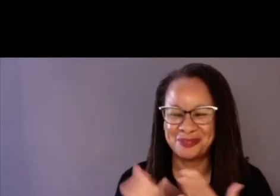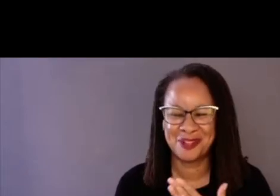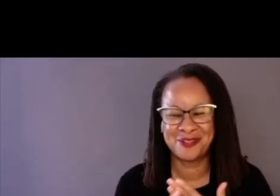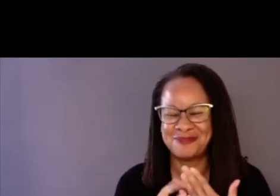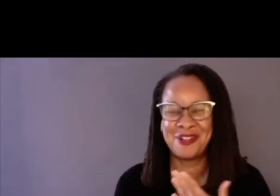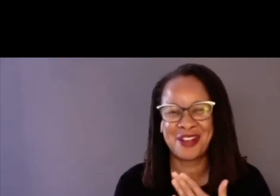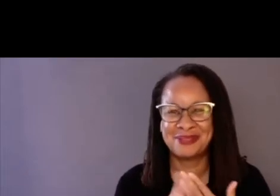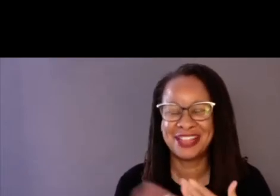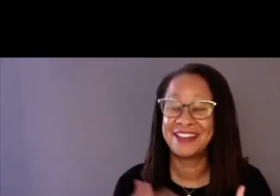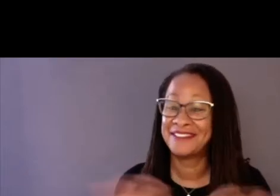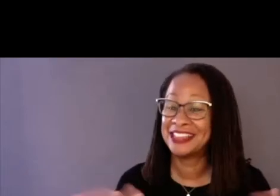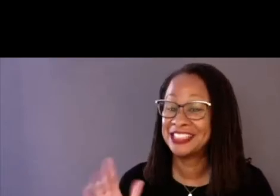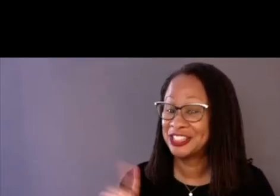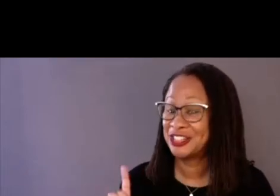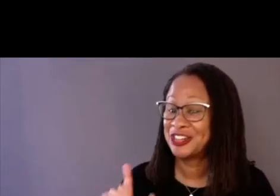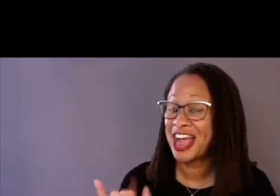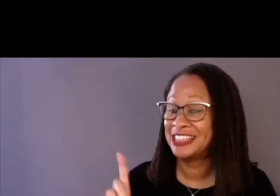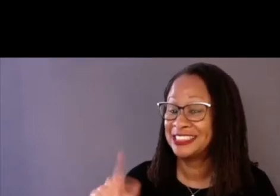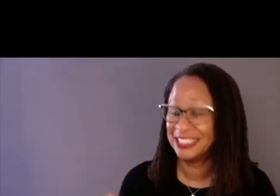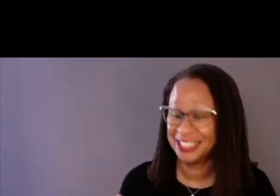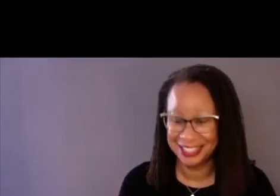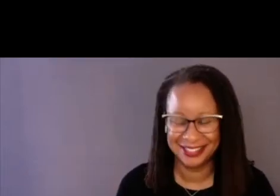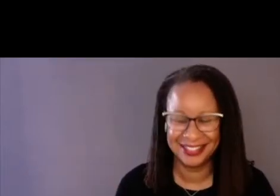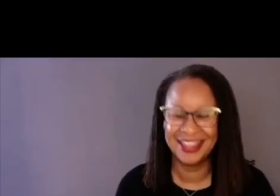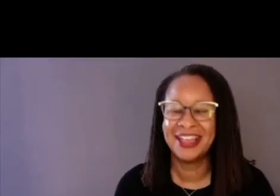here at the International Documentary Association.